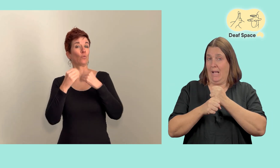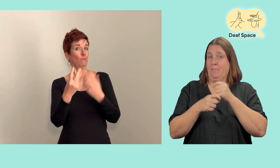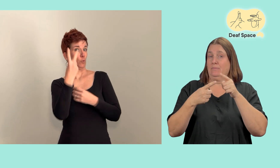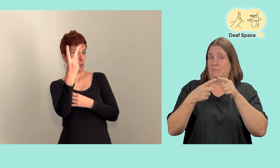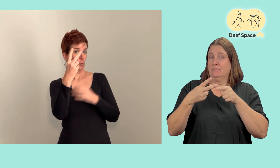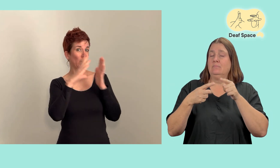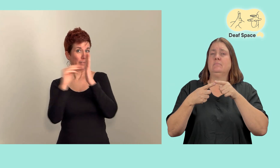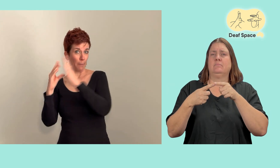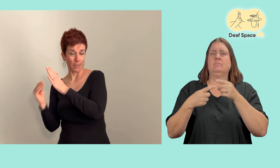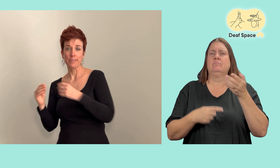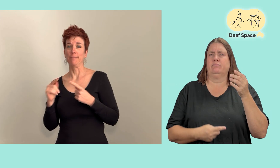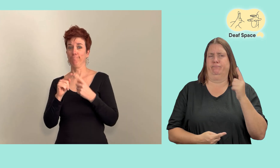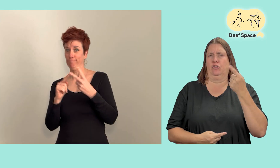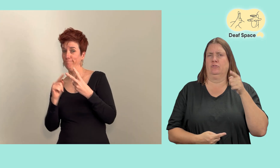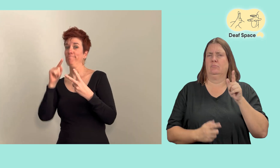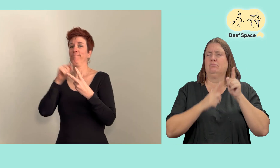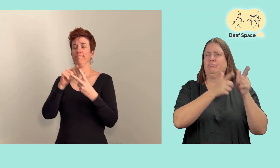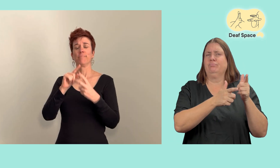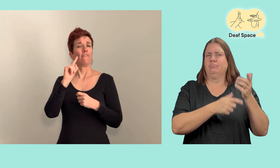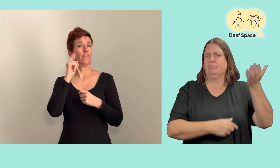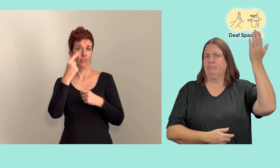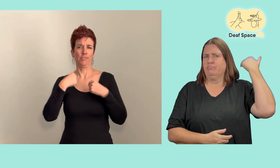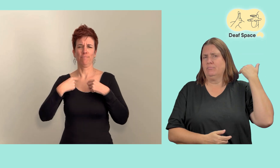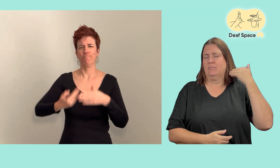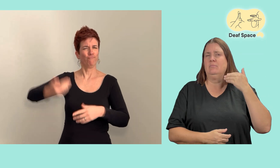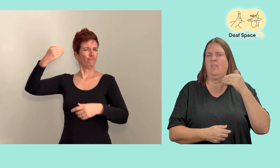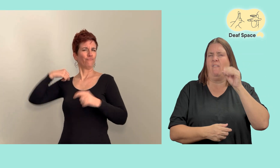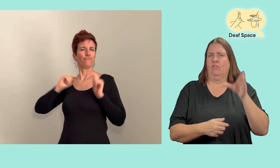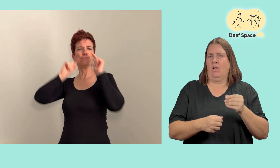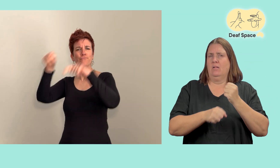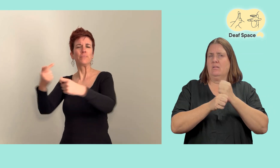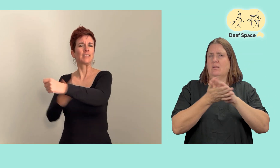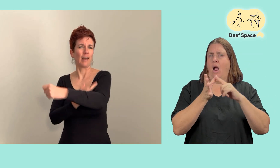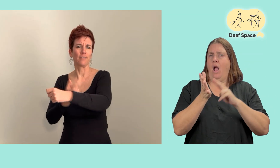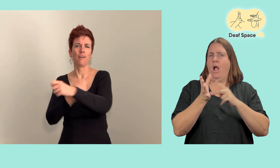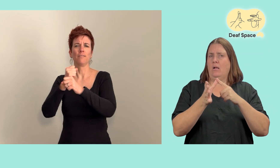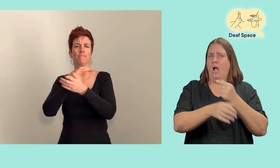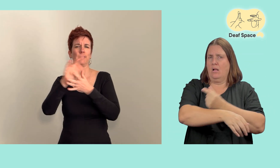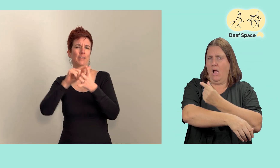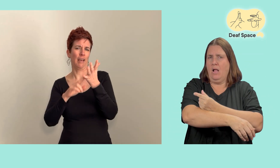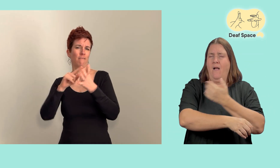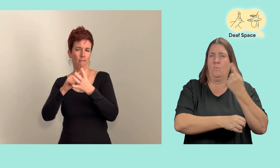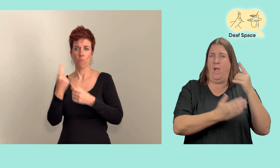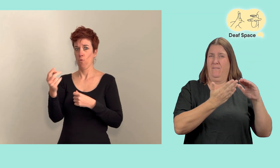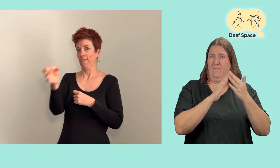I'd like to share two examples with you. The first was on a trip I took some time ago to Ghana, Africa.